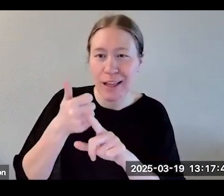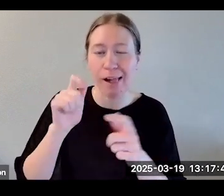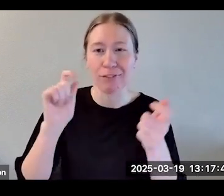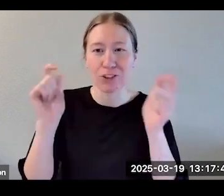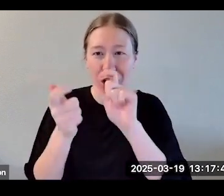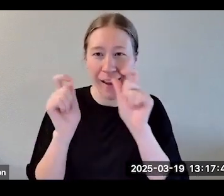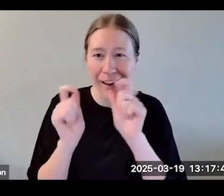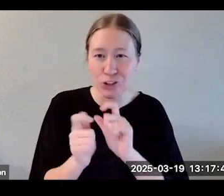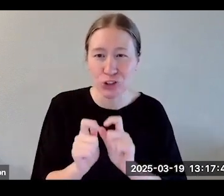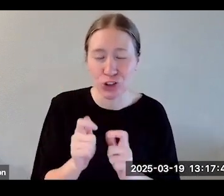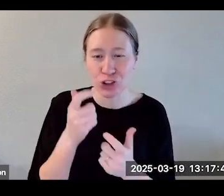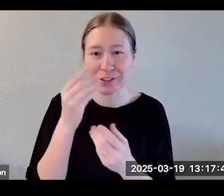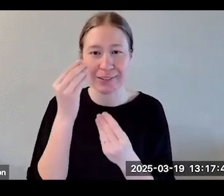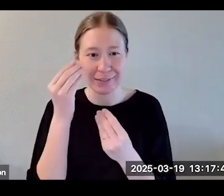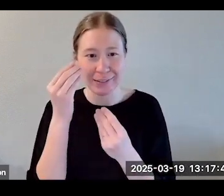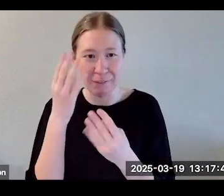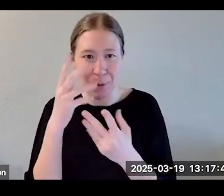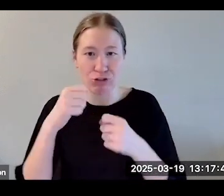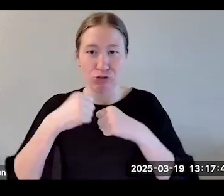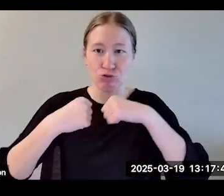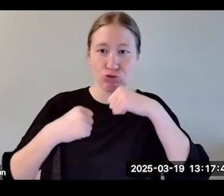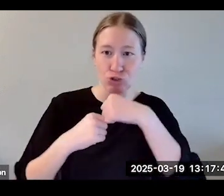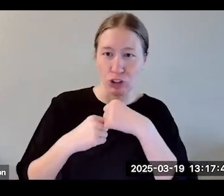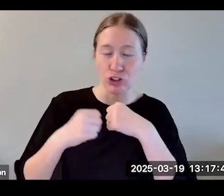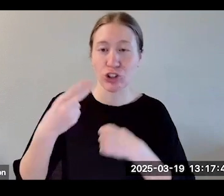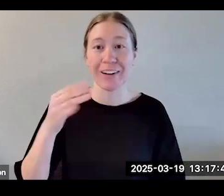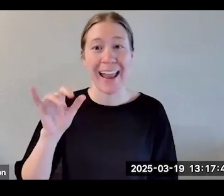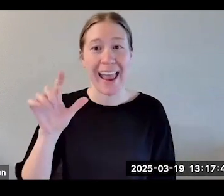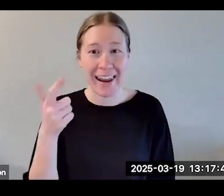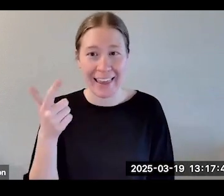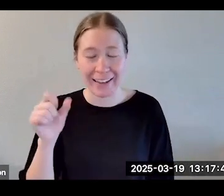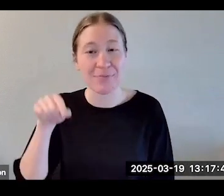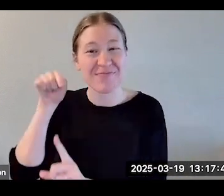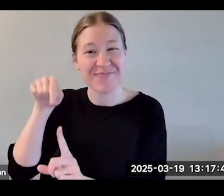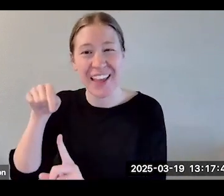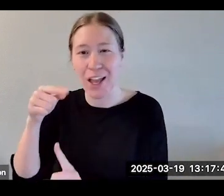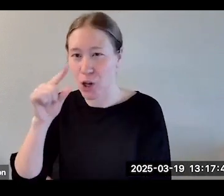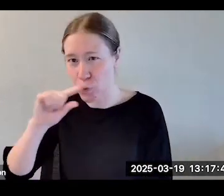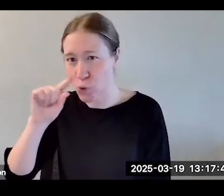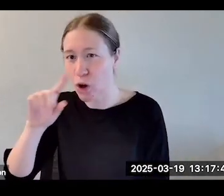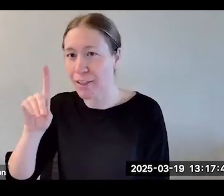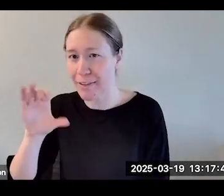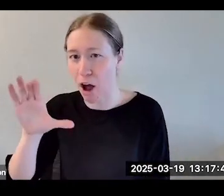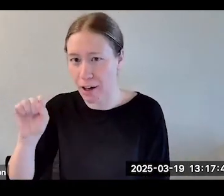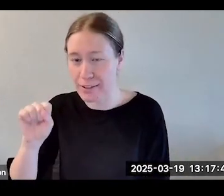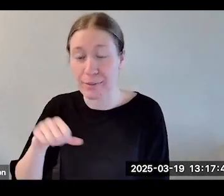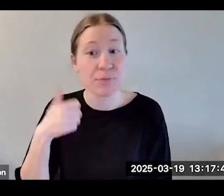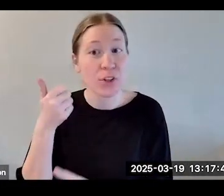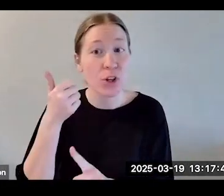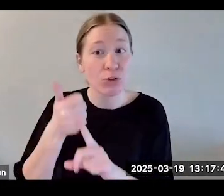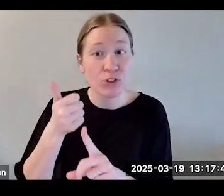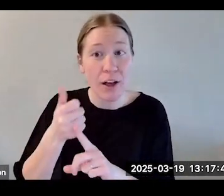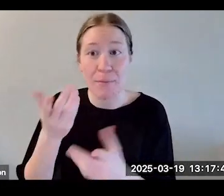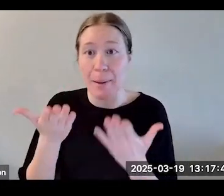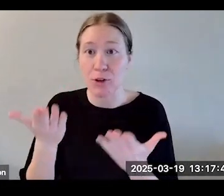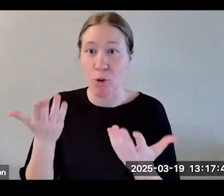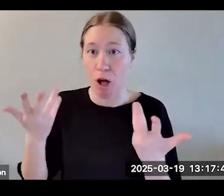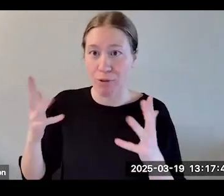So headings can be added and updated in Google Docs. If you already have some text on your screen that you would like to make into a heading,